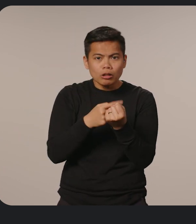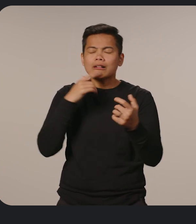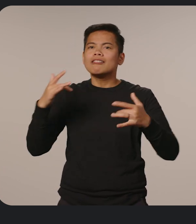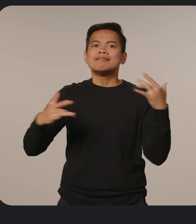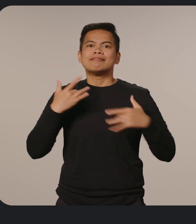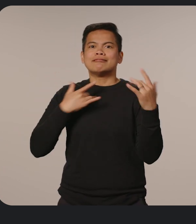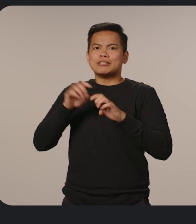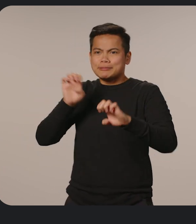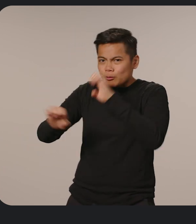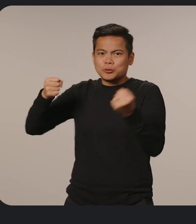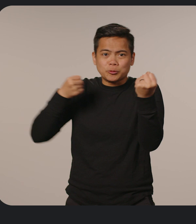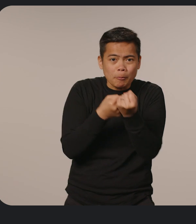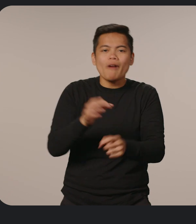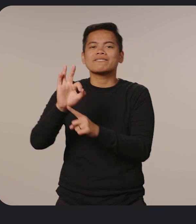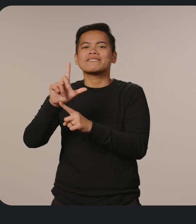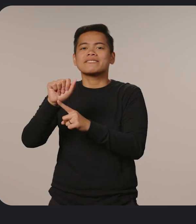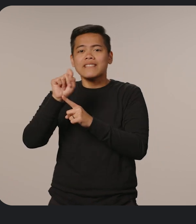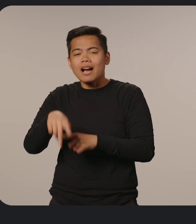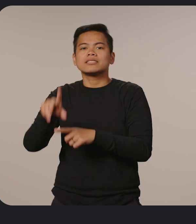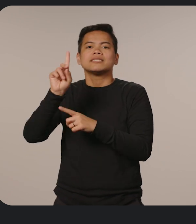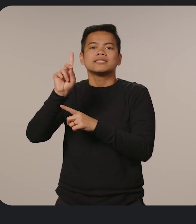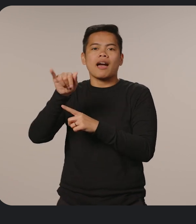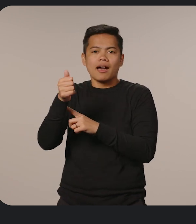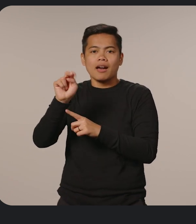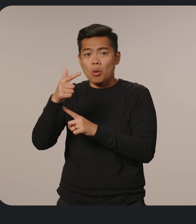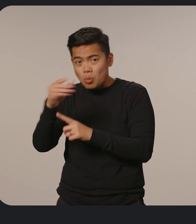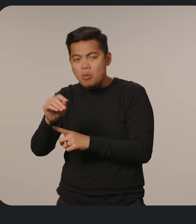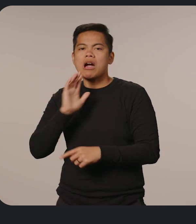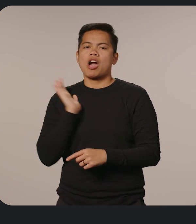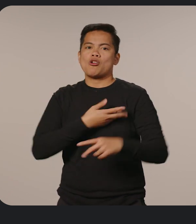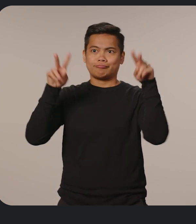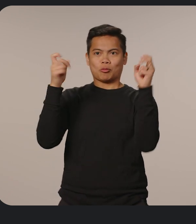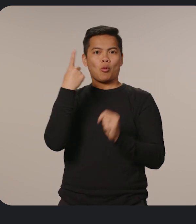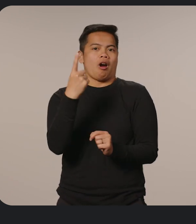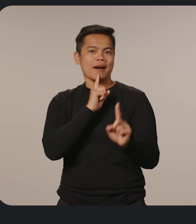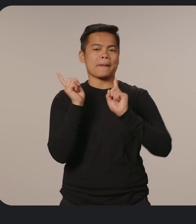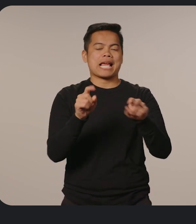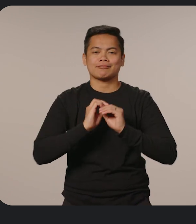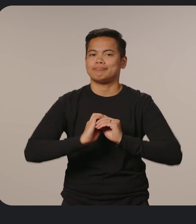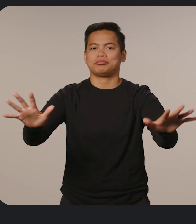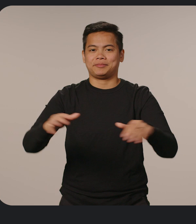announce experimental support for flask and the Django in our one command